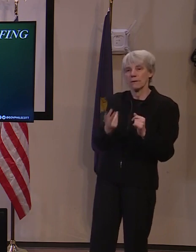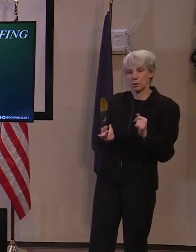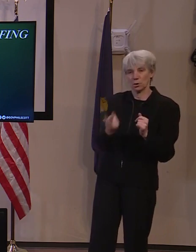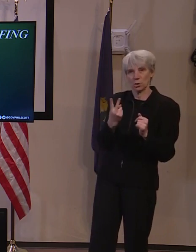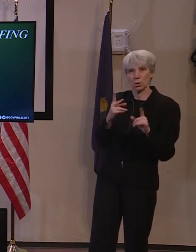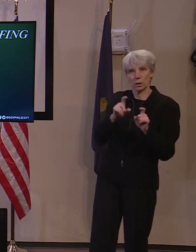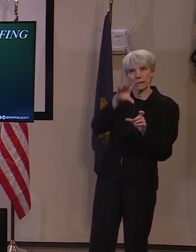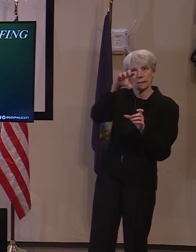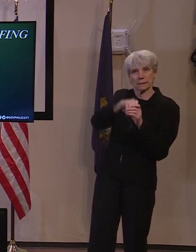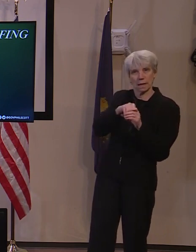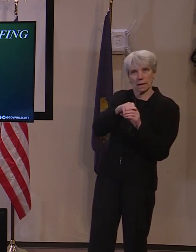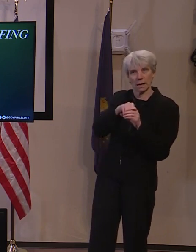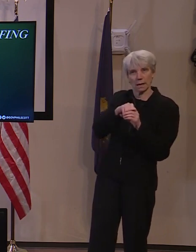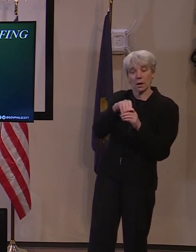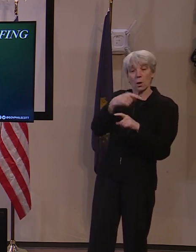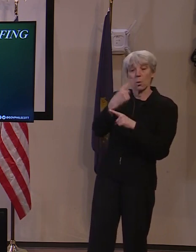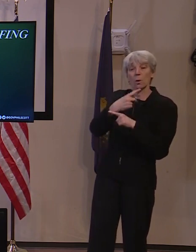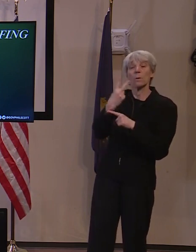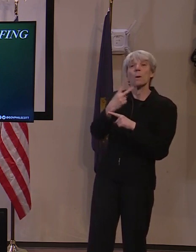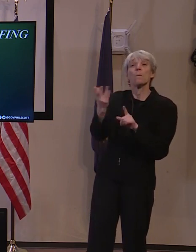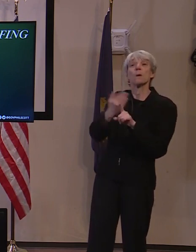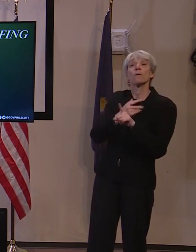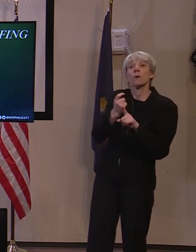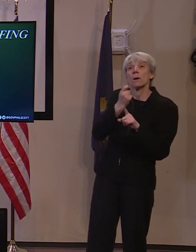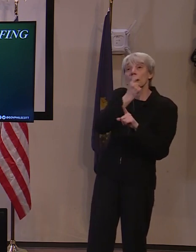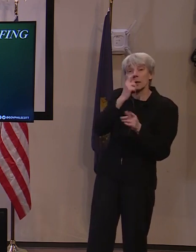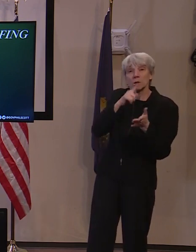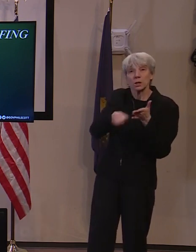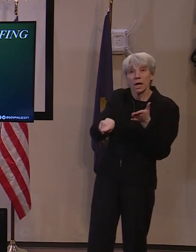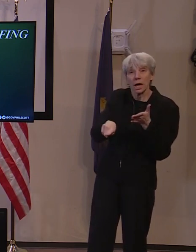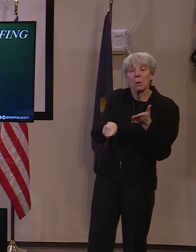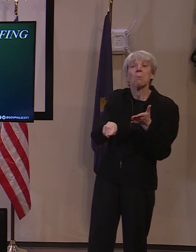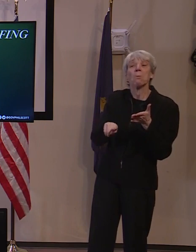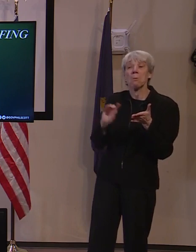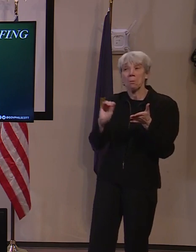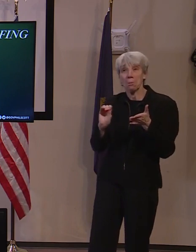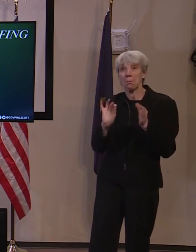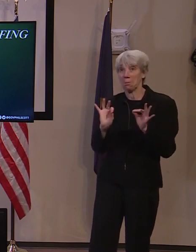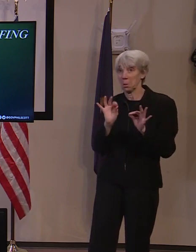day or two before the gathering and the other the same day you will be gathering.